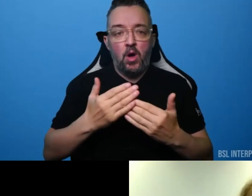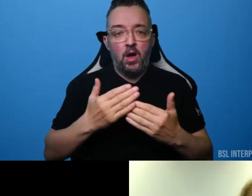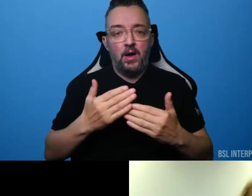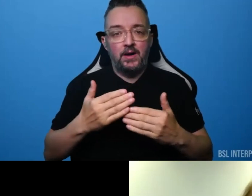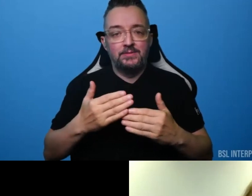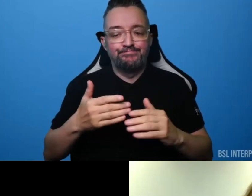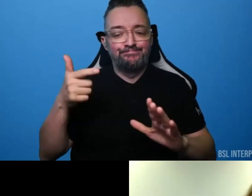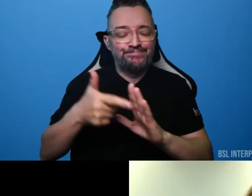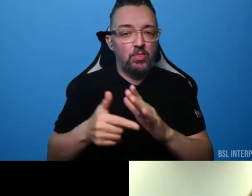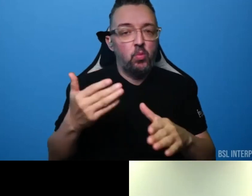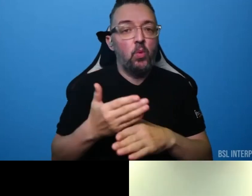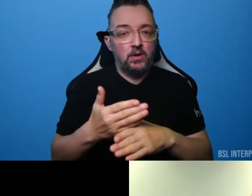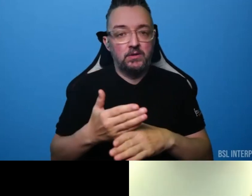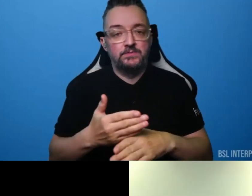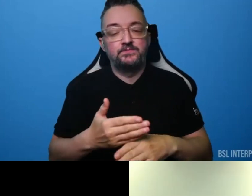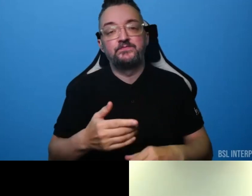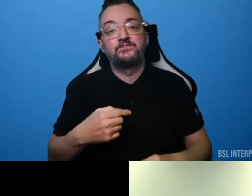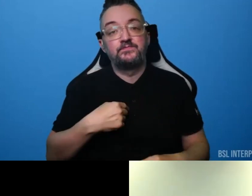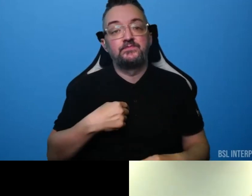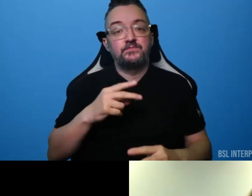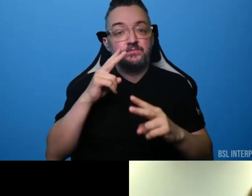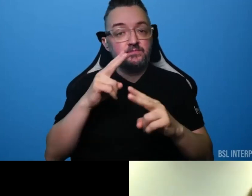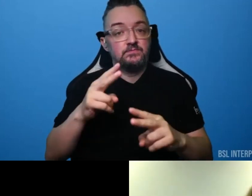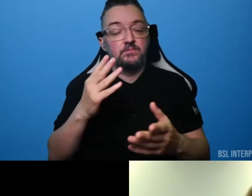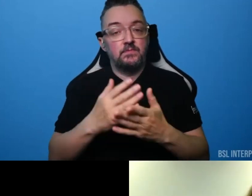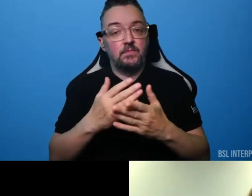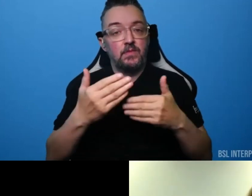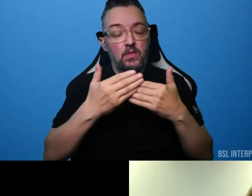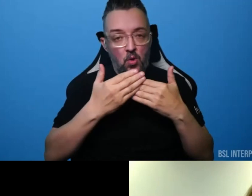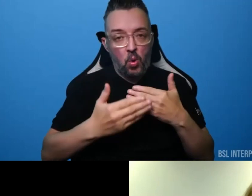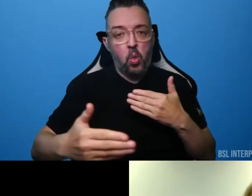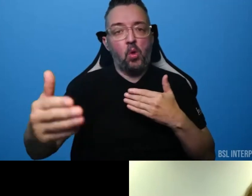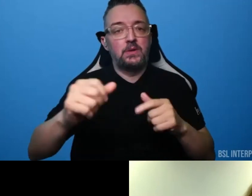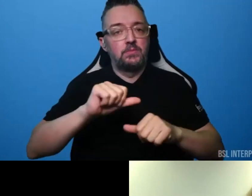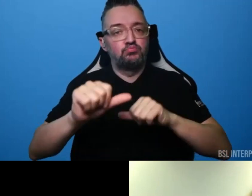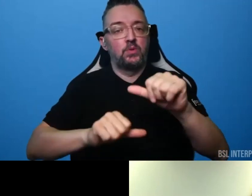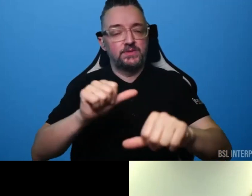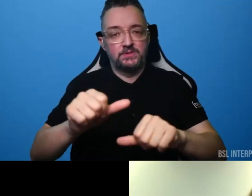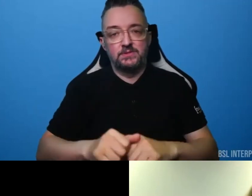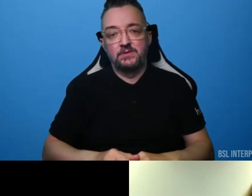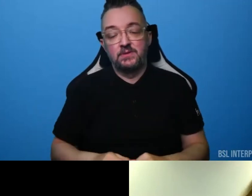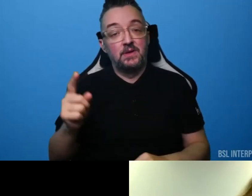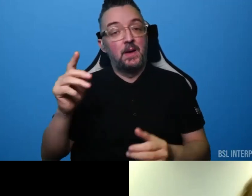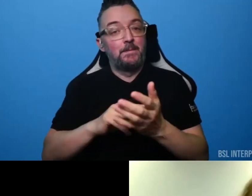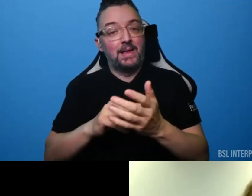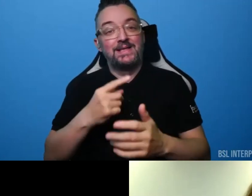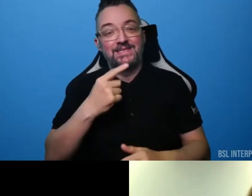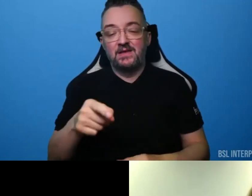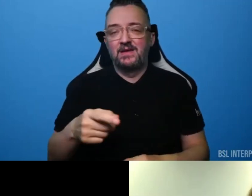So we're really seeing it as a a long-term process you know as Michael was saying often these things feel quite temporary